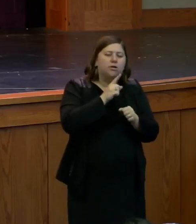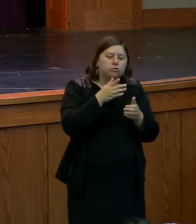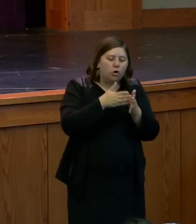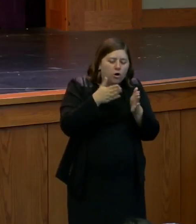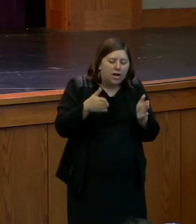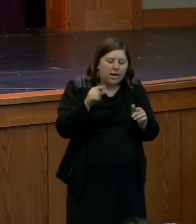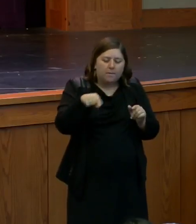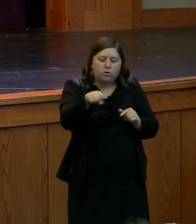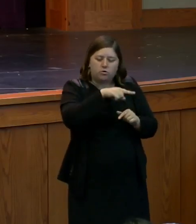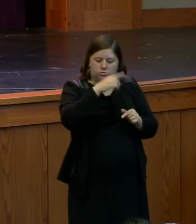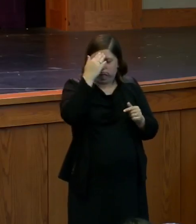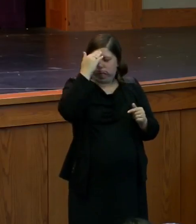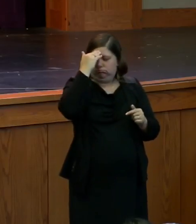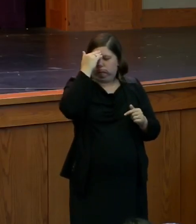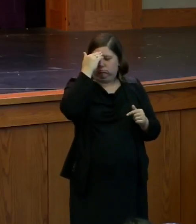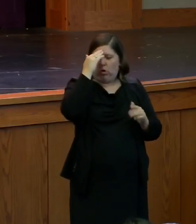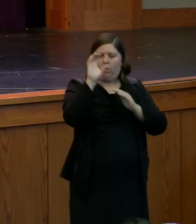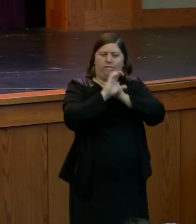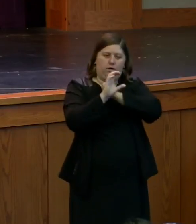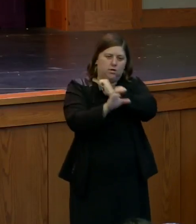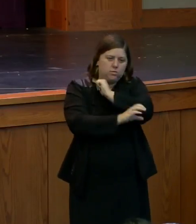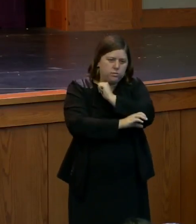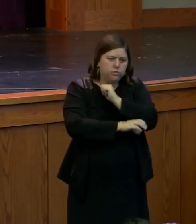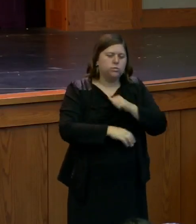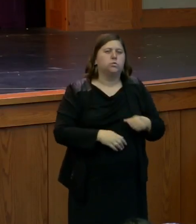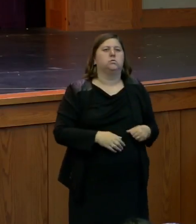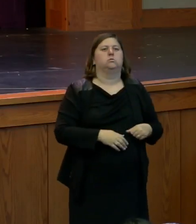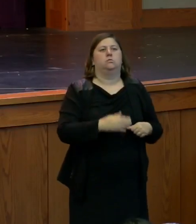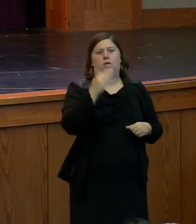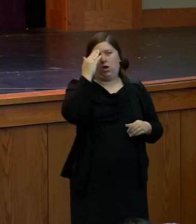EVERYONE IS AWARE OF THE CONSTITUTION, THE REFERENDUM AND